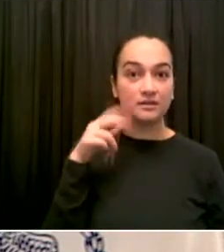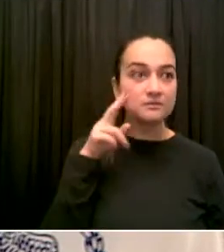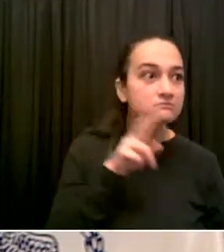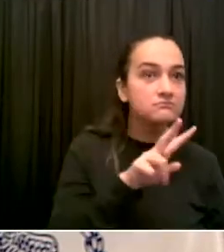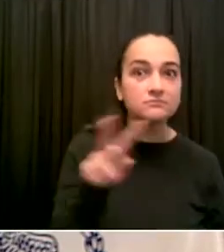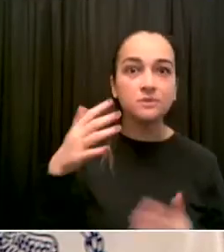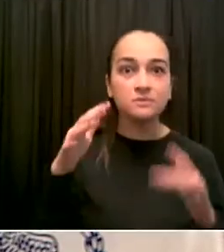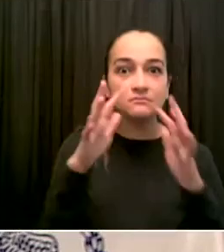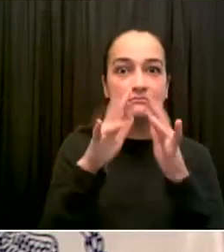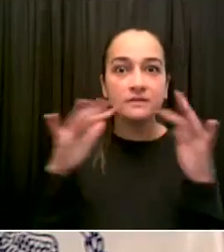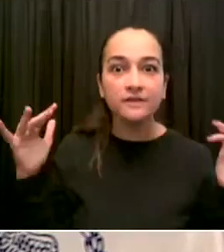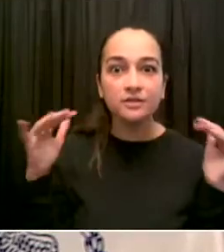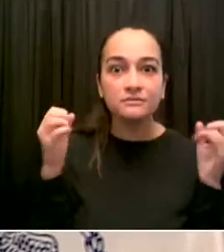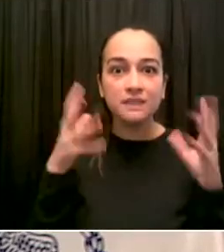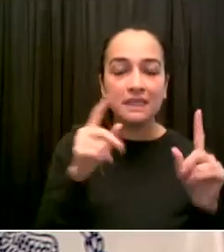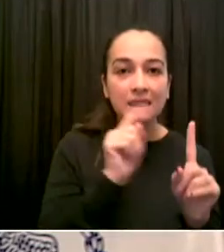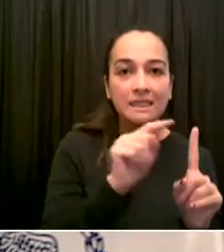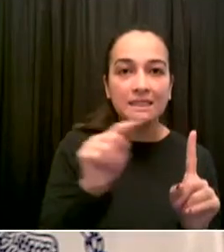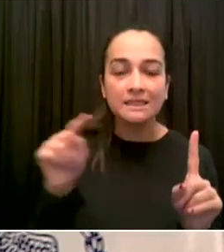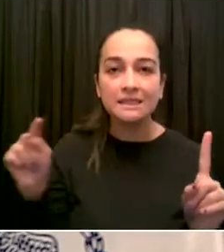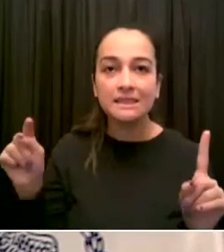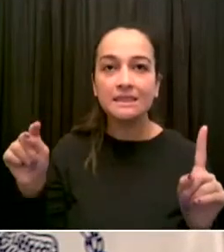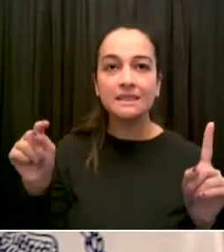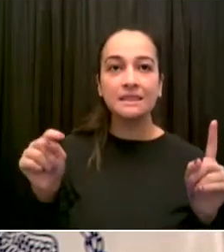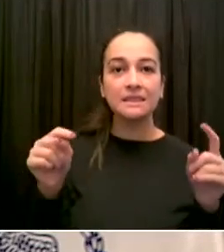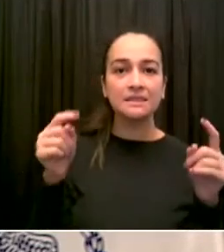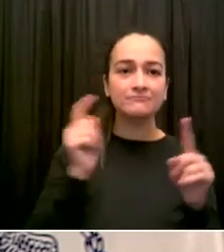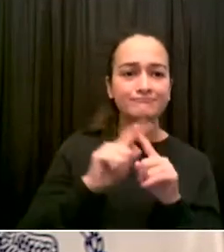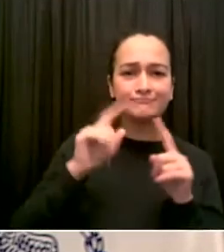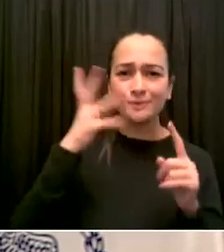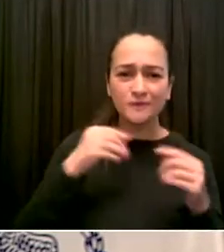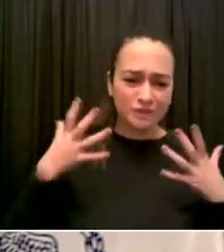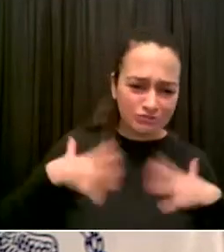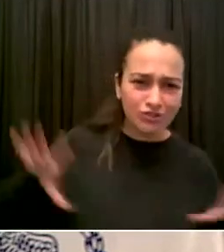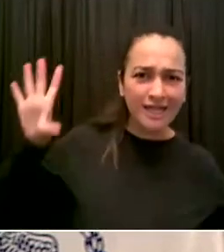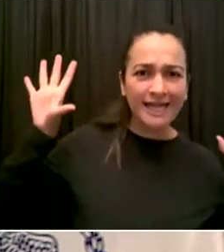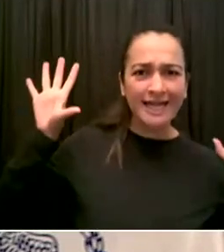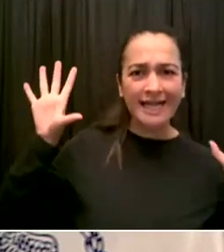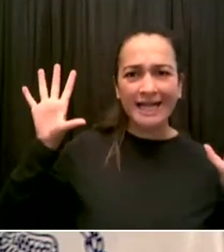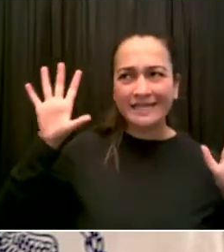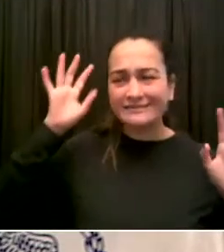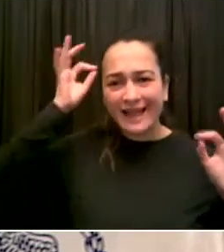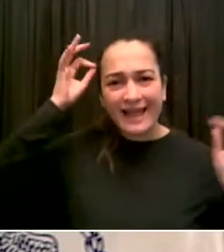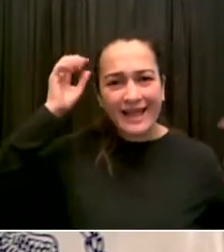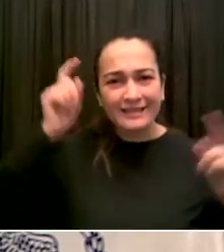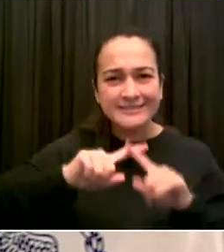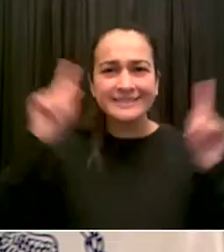WHOLE OF THE CITY.